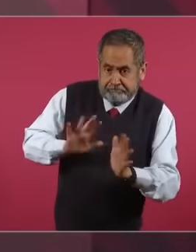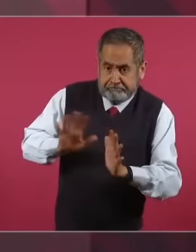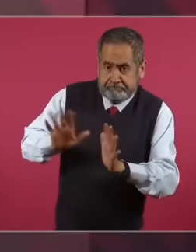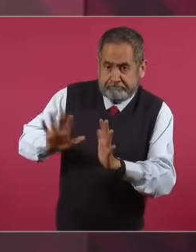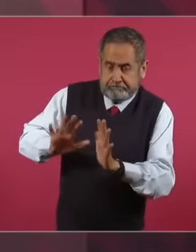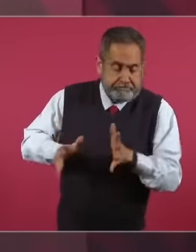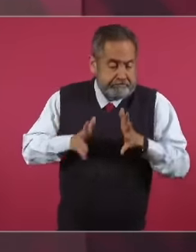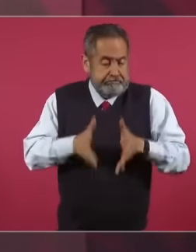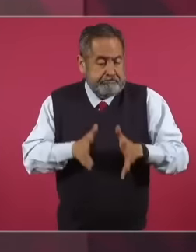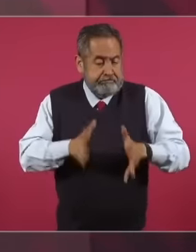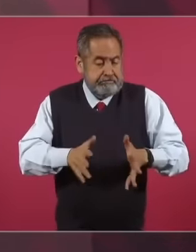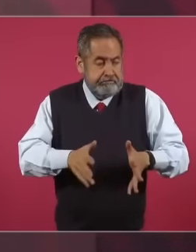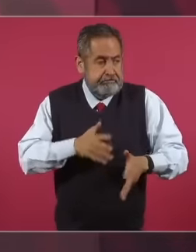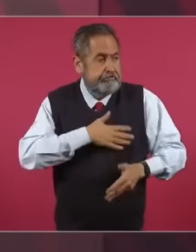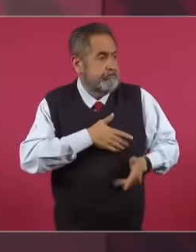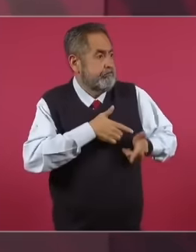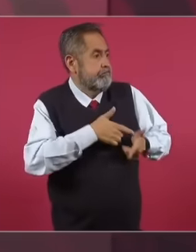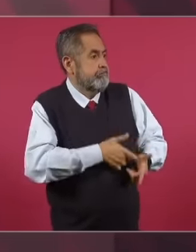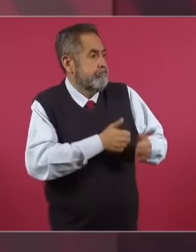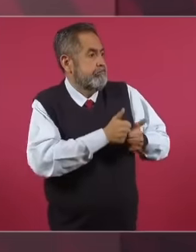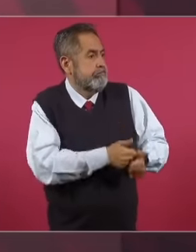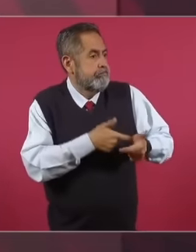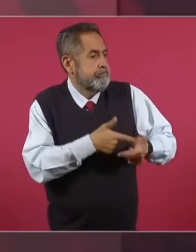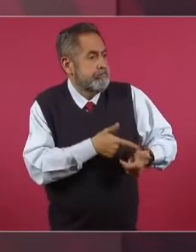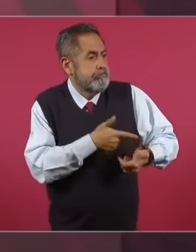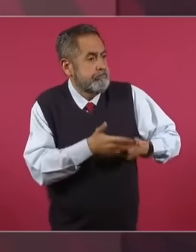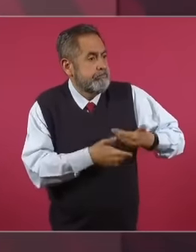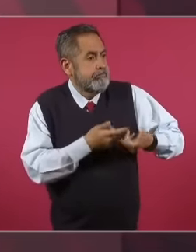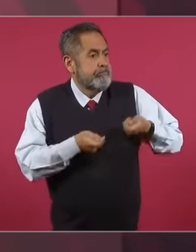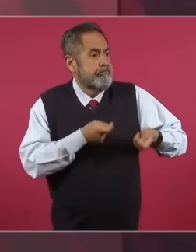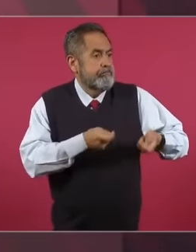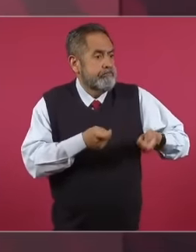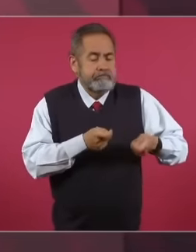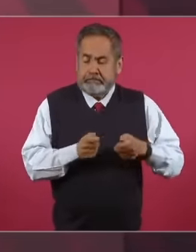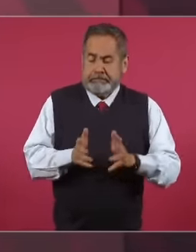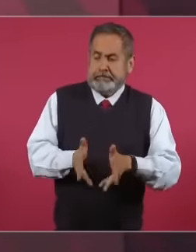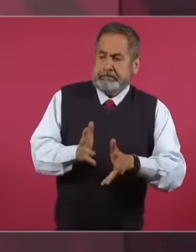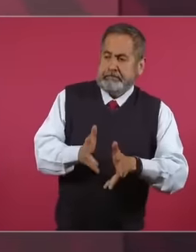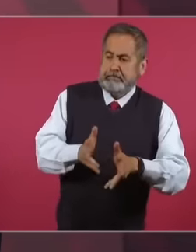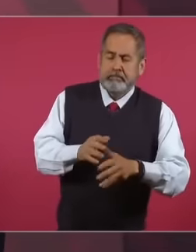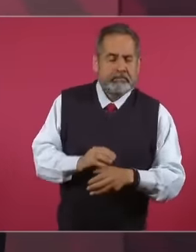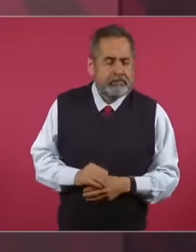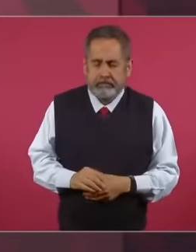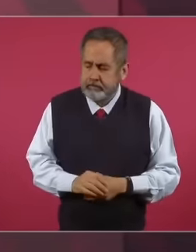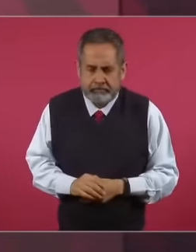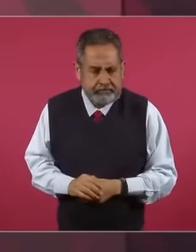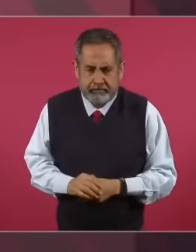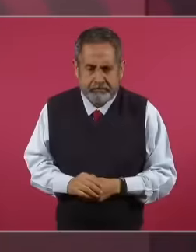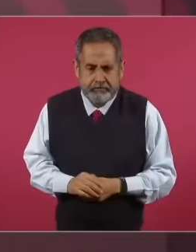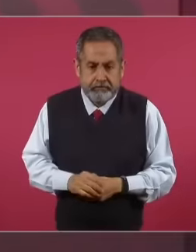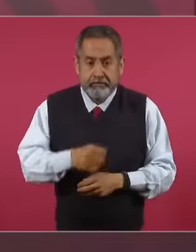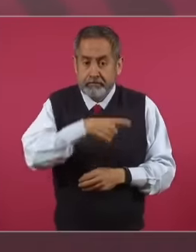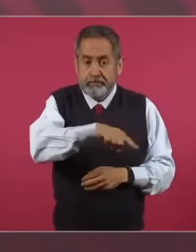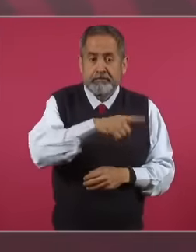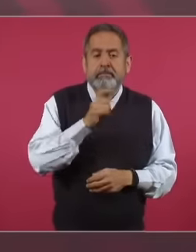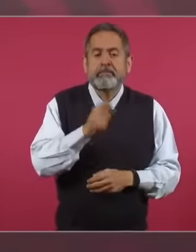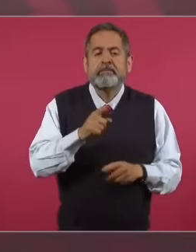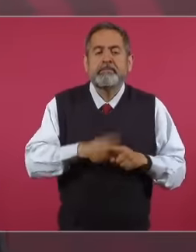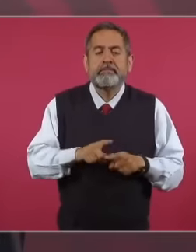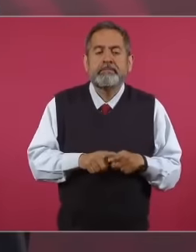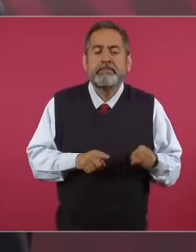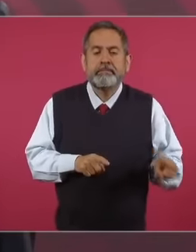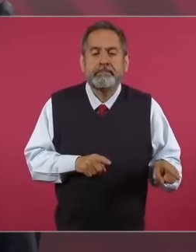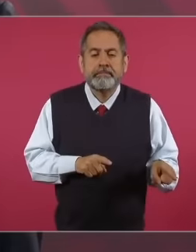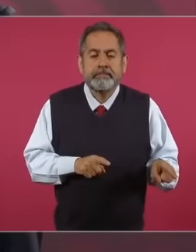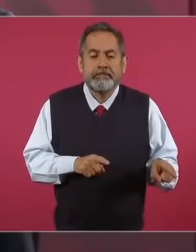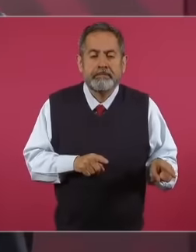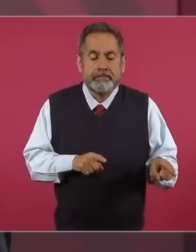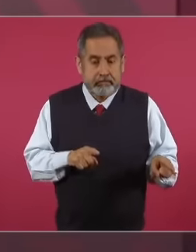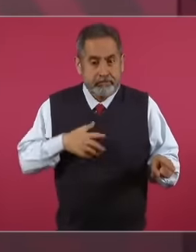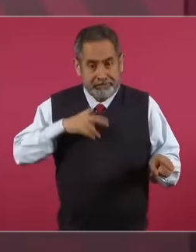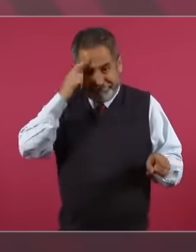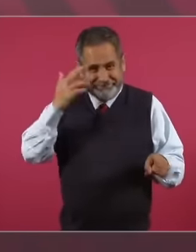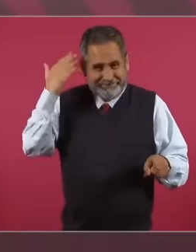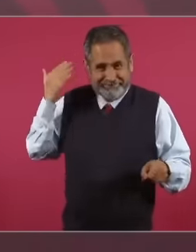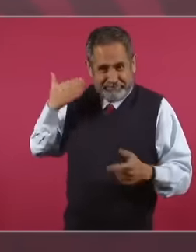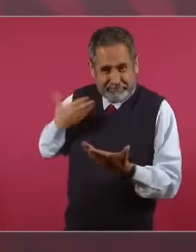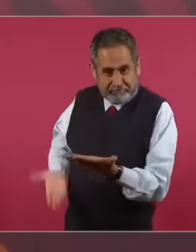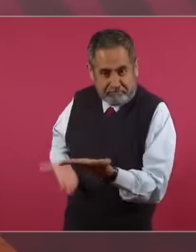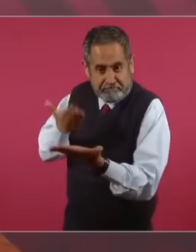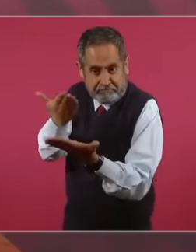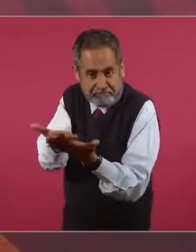they want not to touch all the reforms that were made